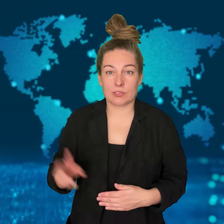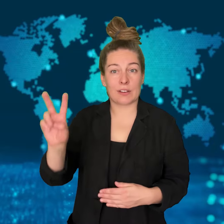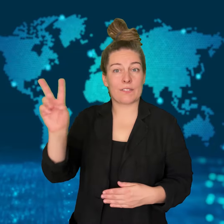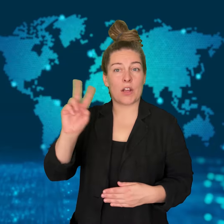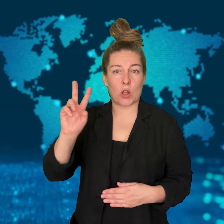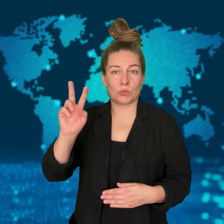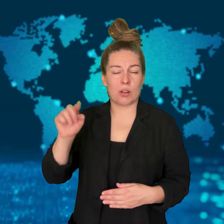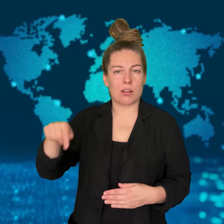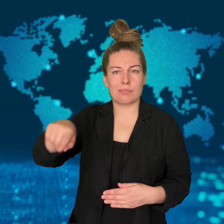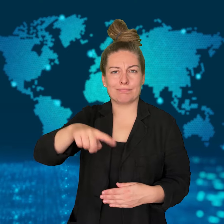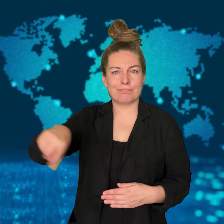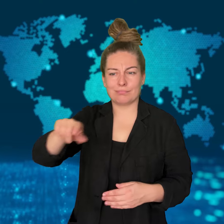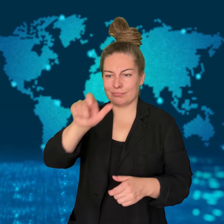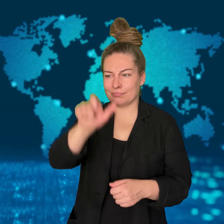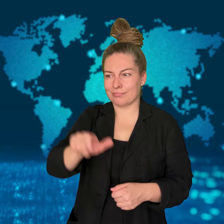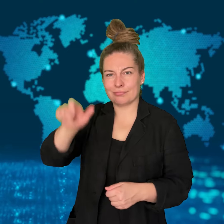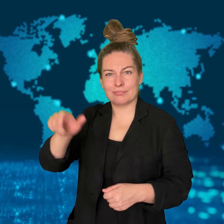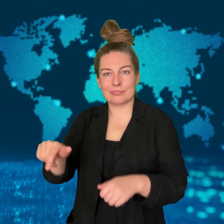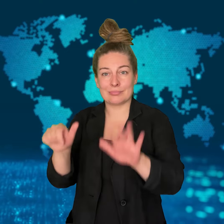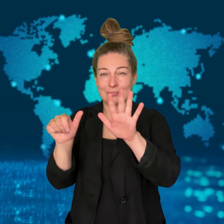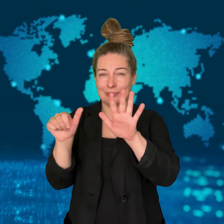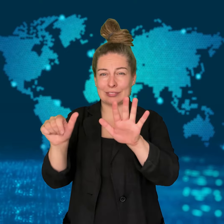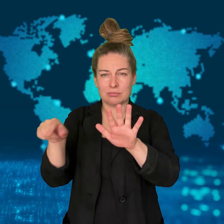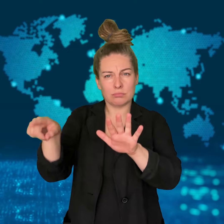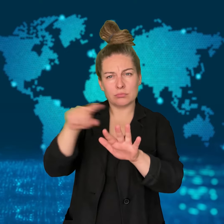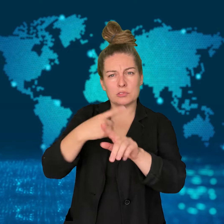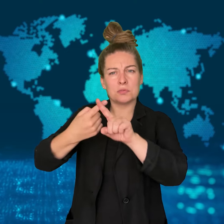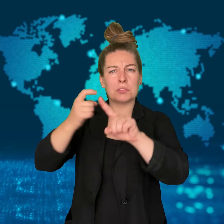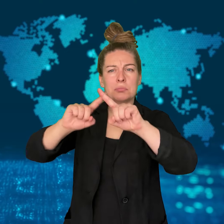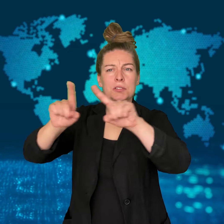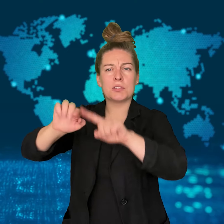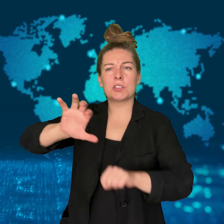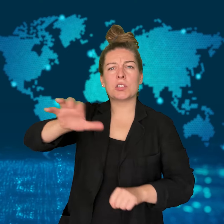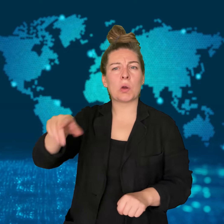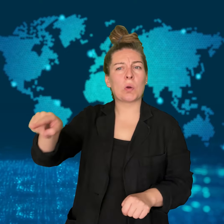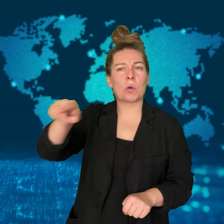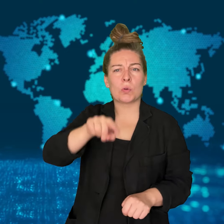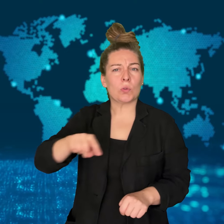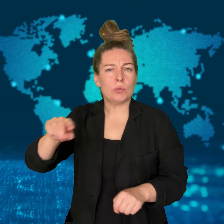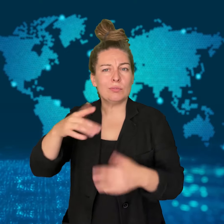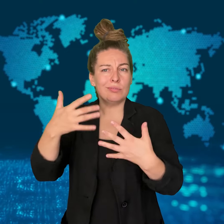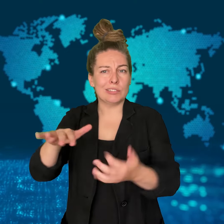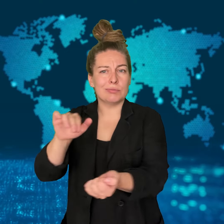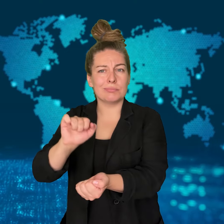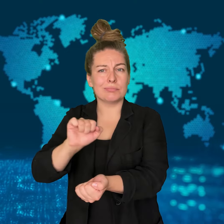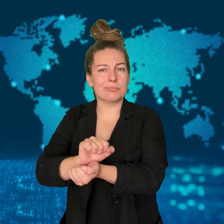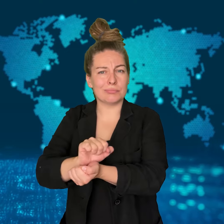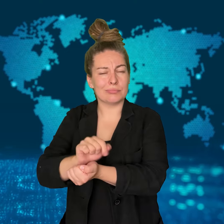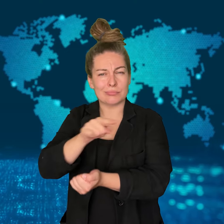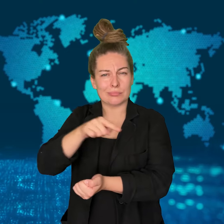[MONIKA]: Venezuela has arrested six foreign nationals for